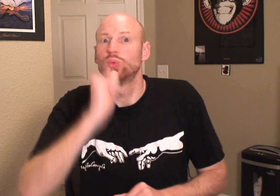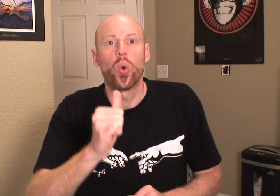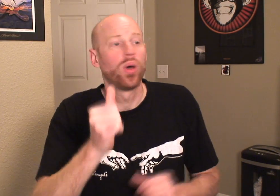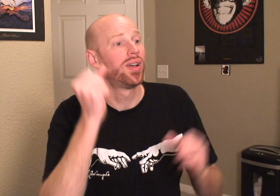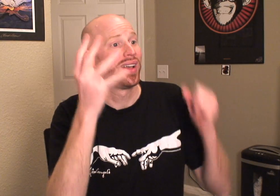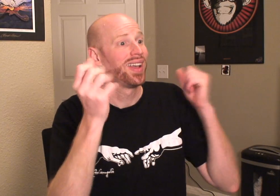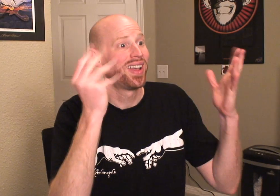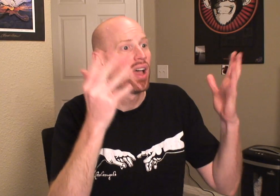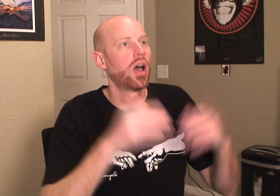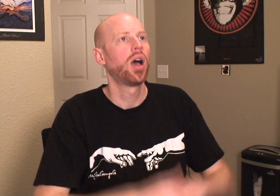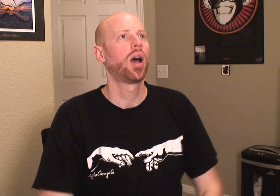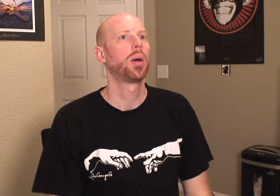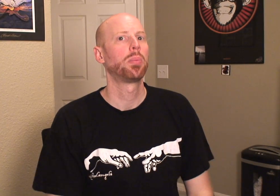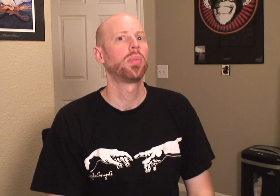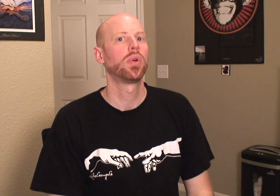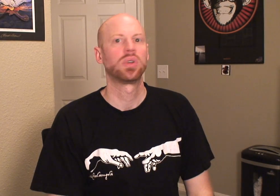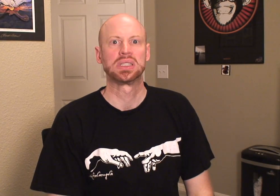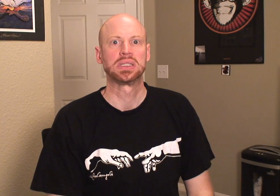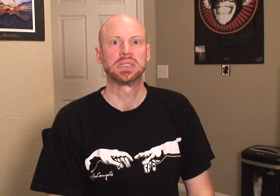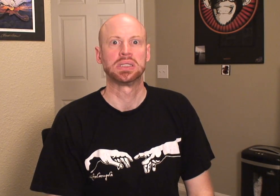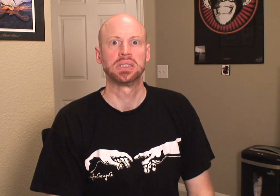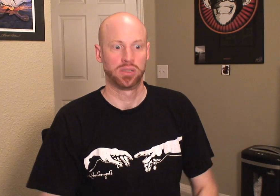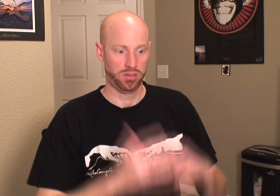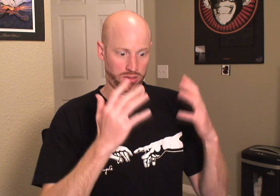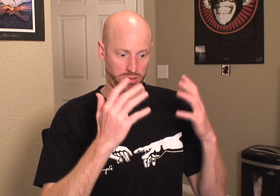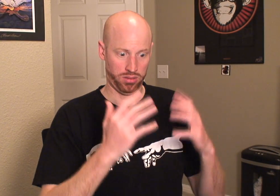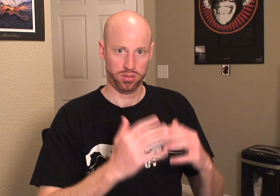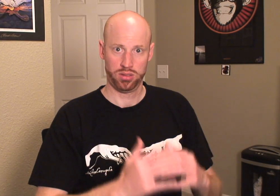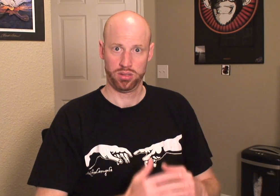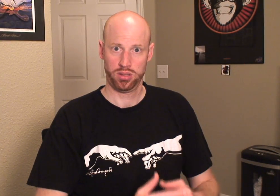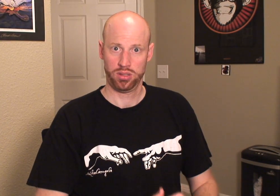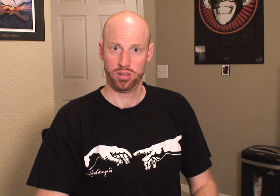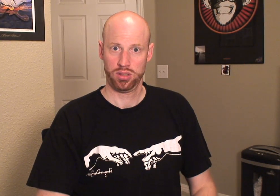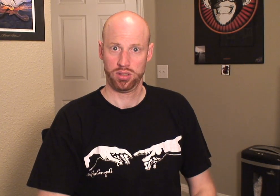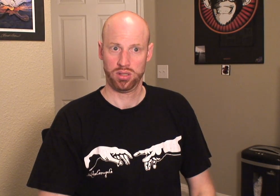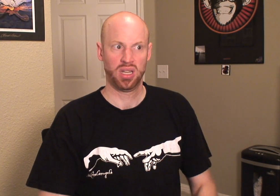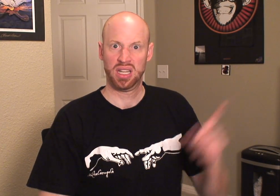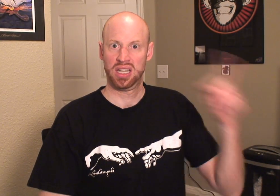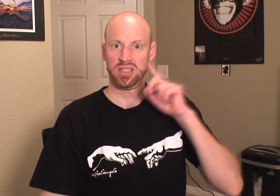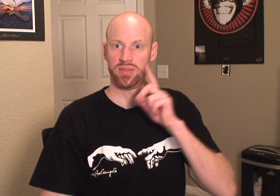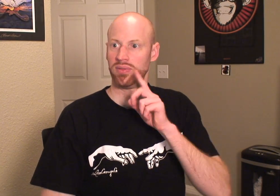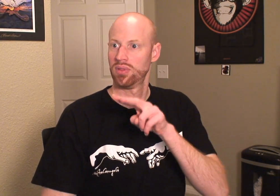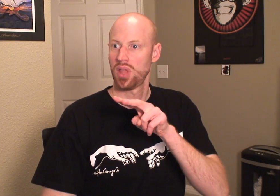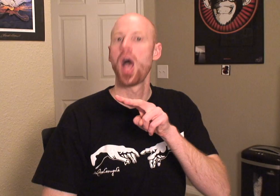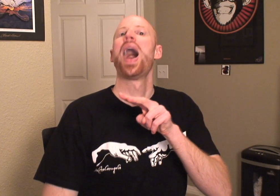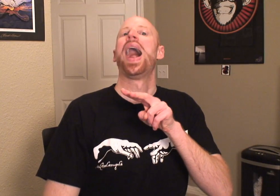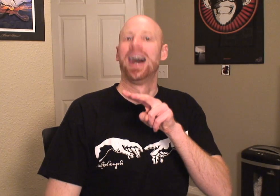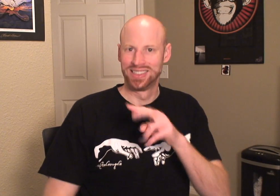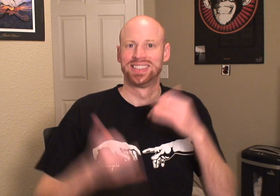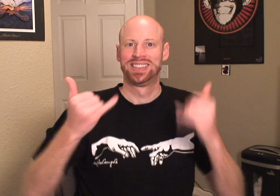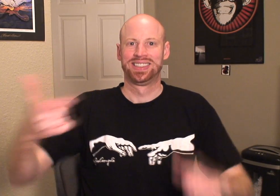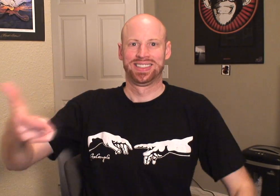it would be a mistake to put your hands down, since this can be understand by the deaf consumer as an indication